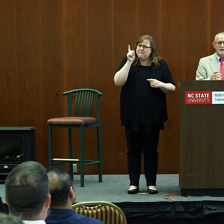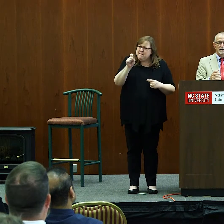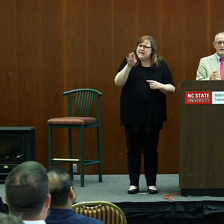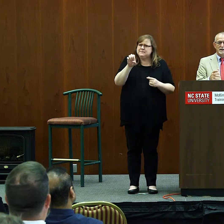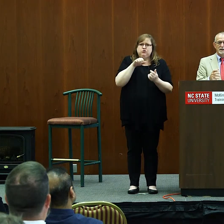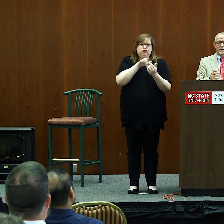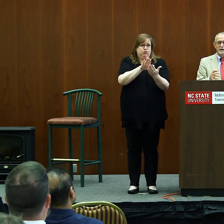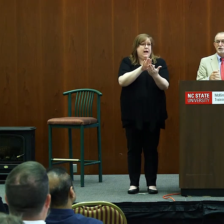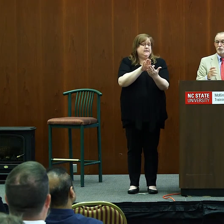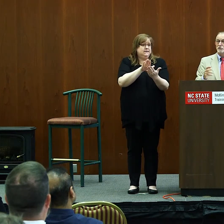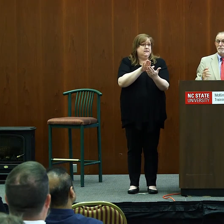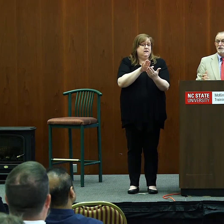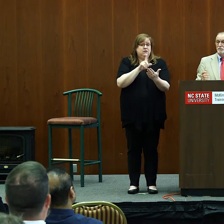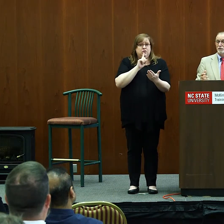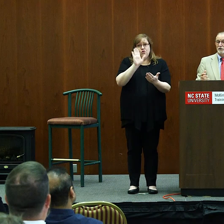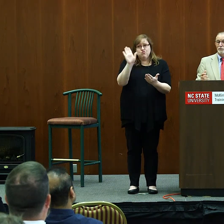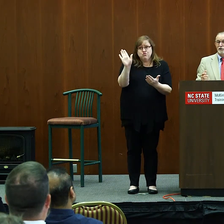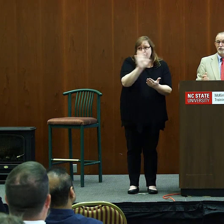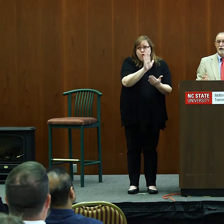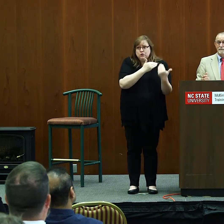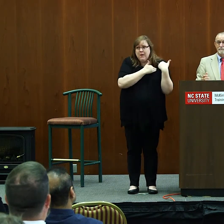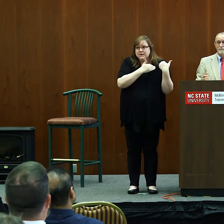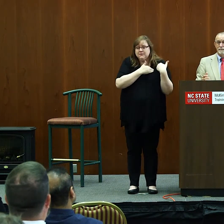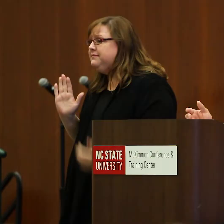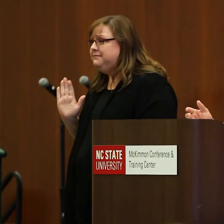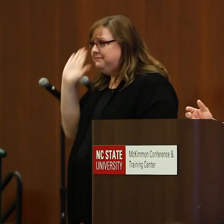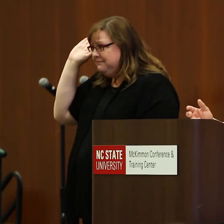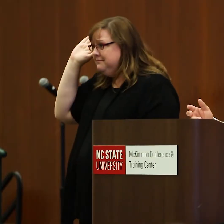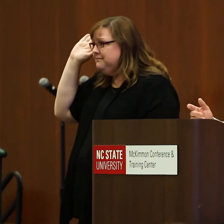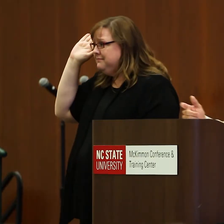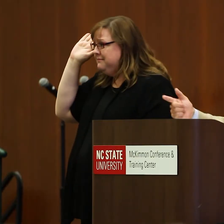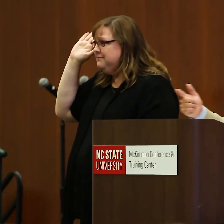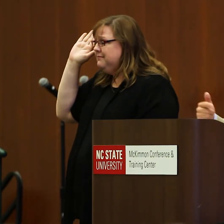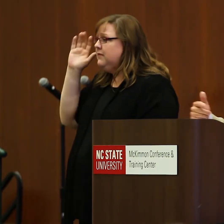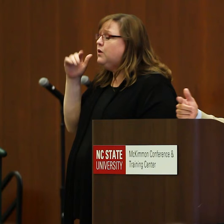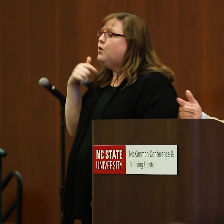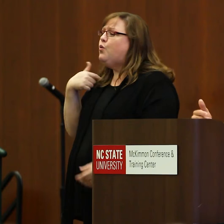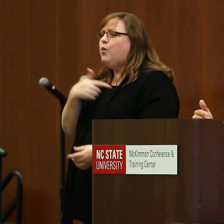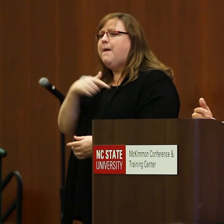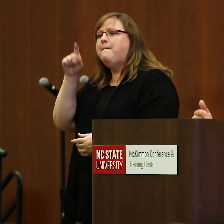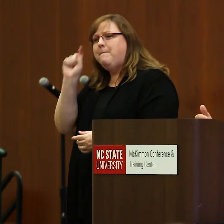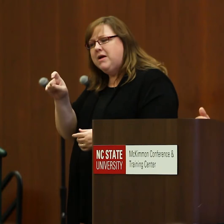it's your responsibility to raise your hand. We all have to remember that, right?